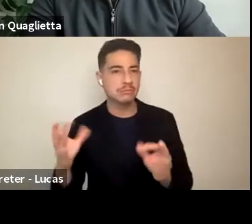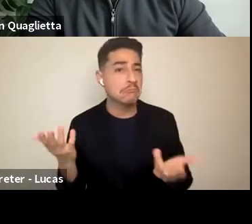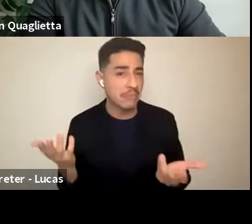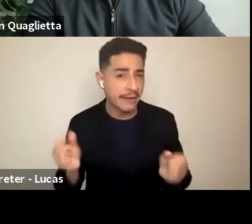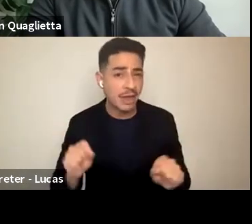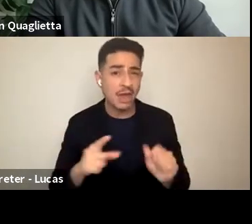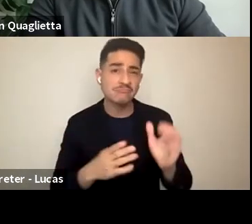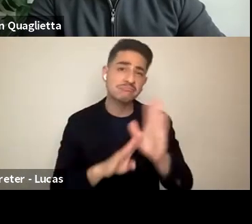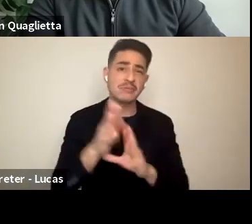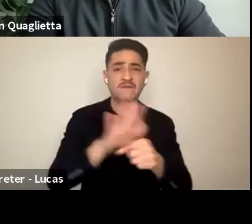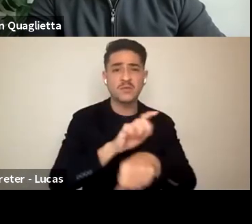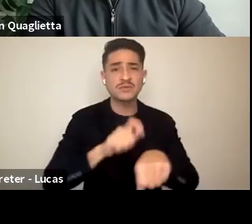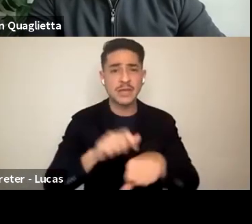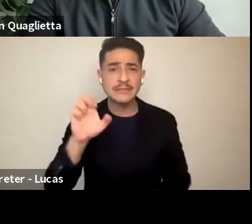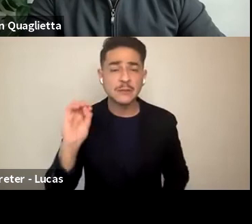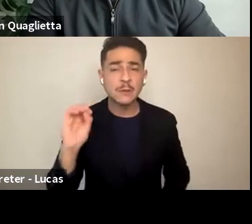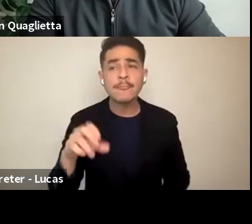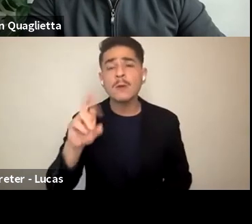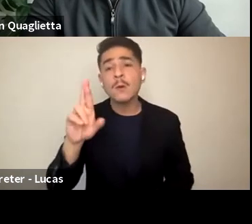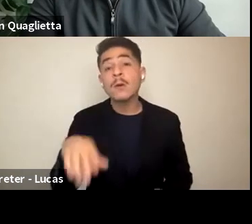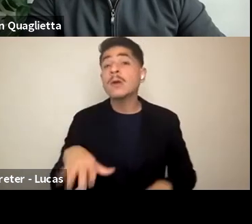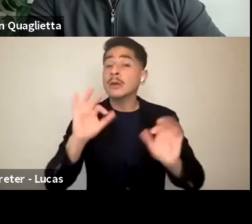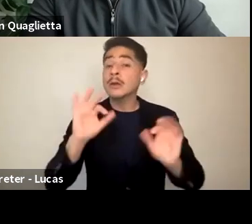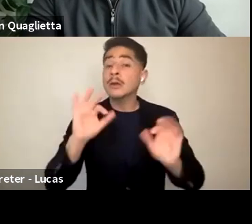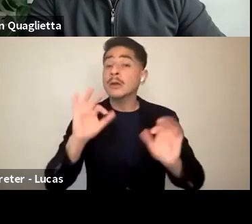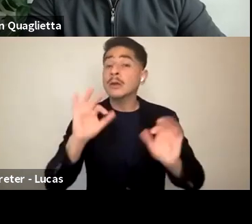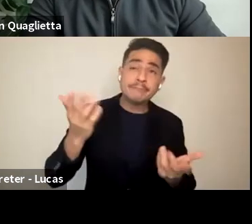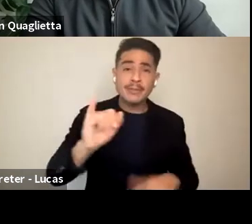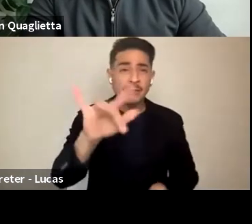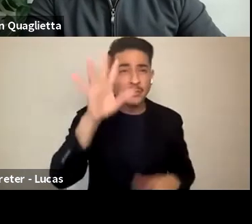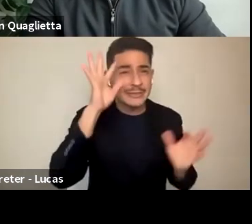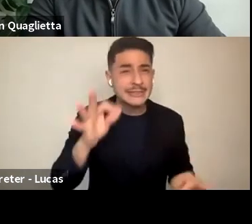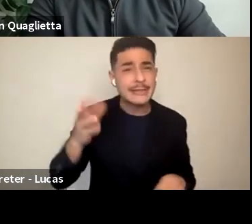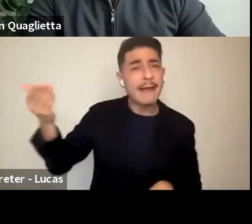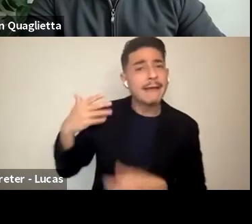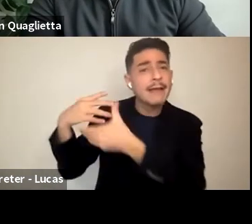And Let's say if you hire an external in house SEO or to become